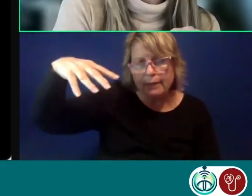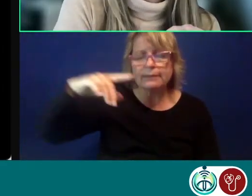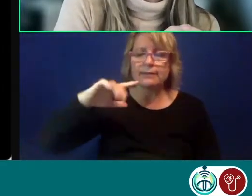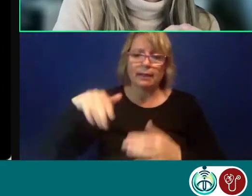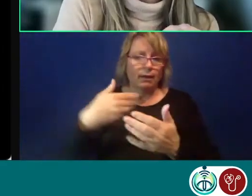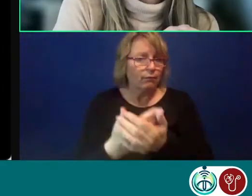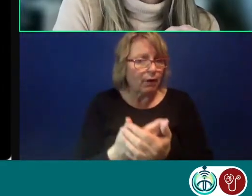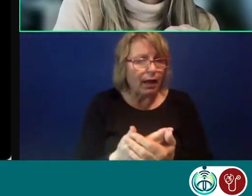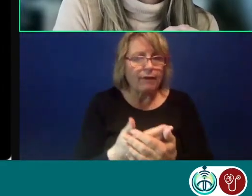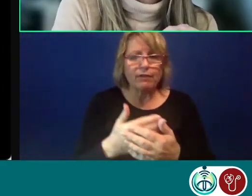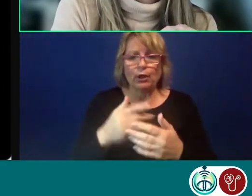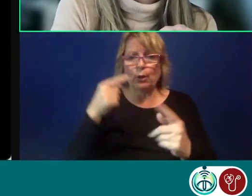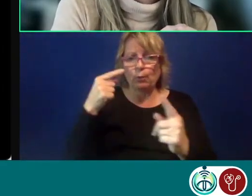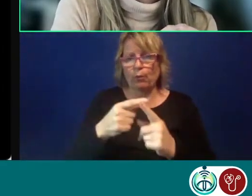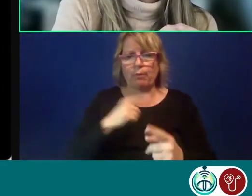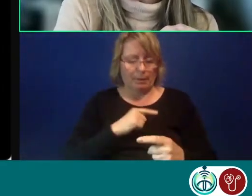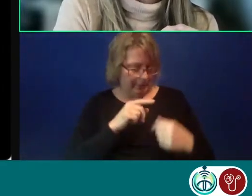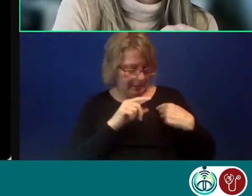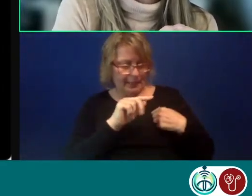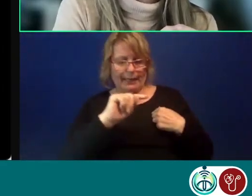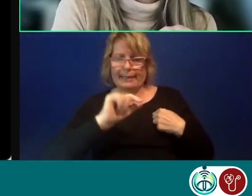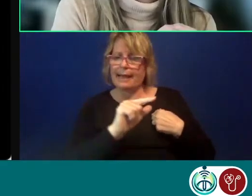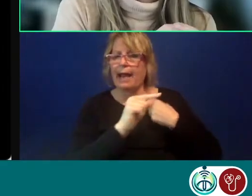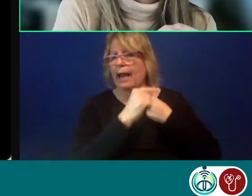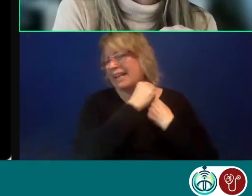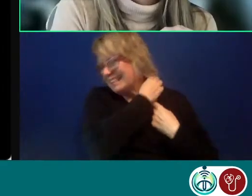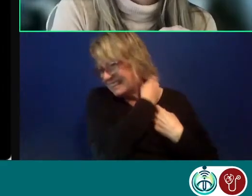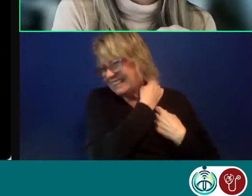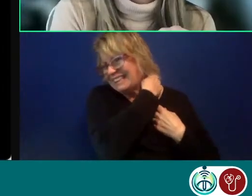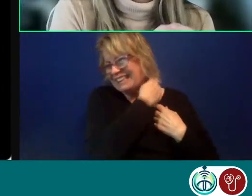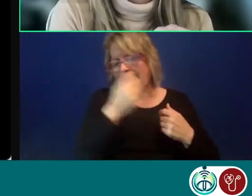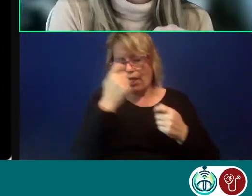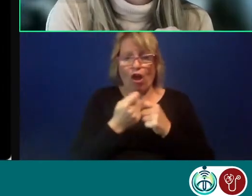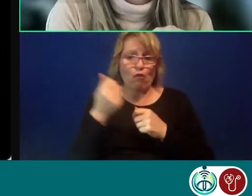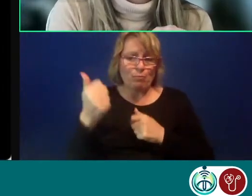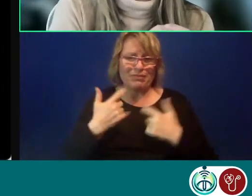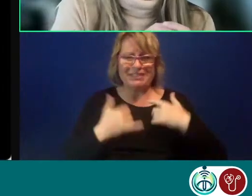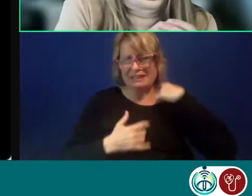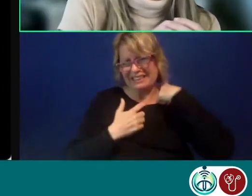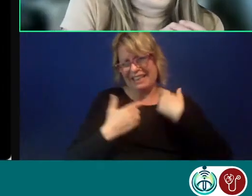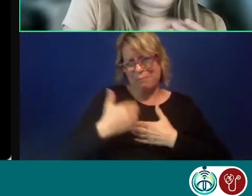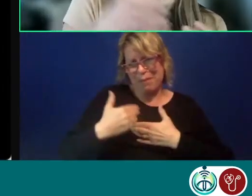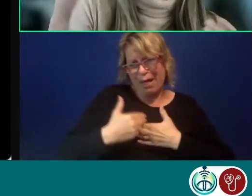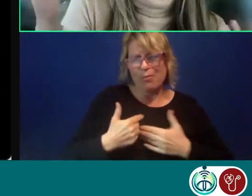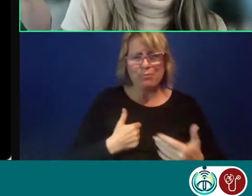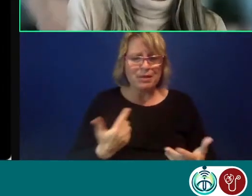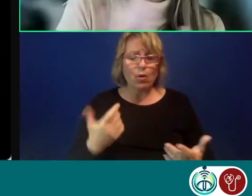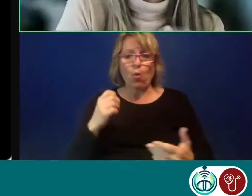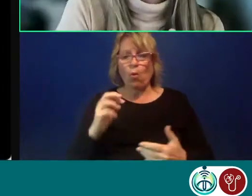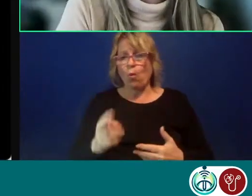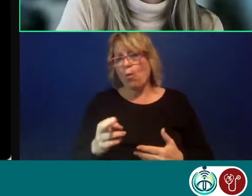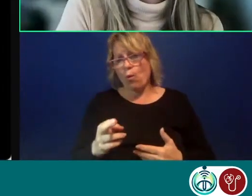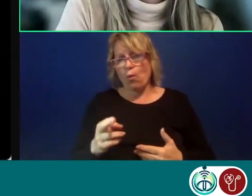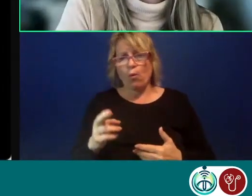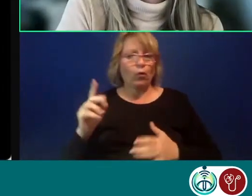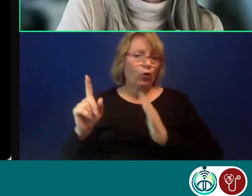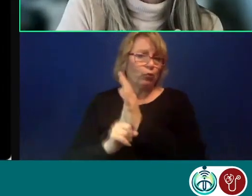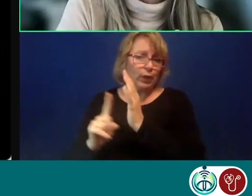it's that tag on my shirt that won't stop scratching even though I thought I removed it, but now it's bothering me. Or the ringing of the phone in the lobby.